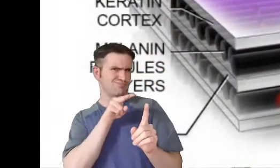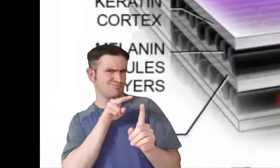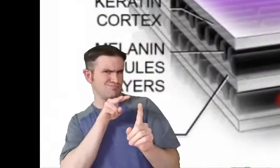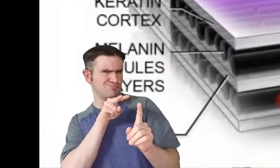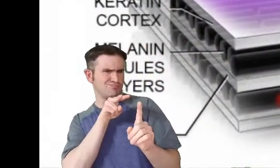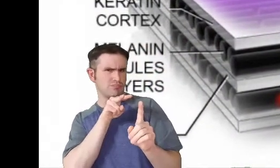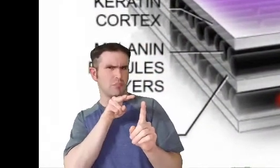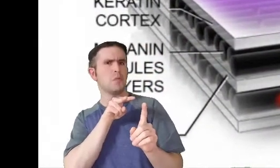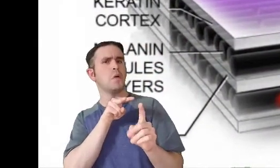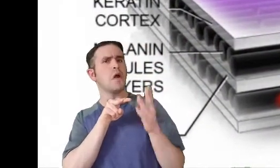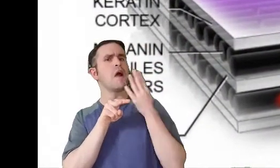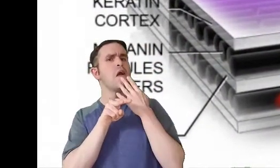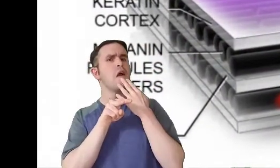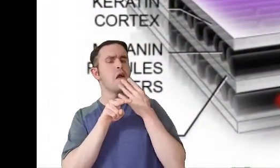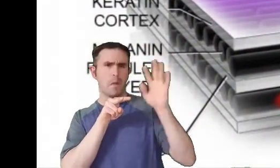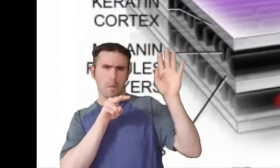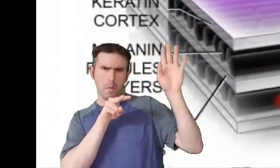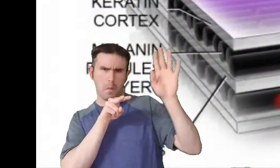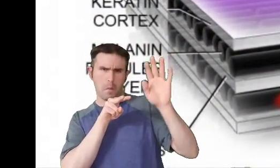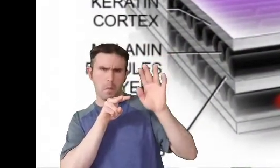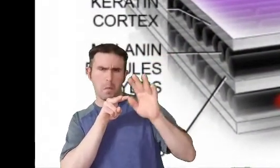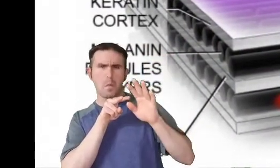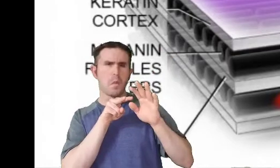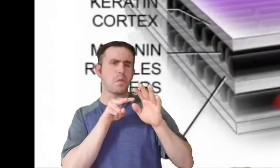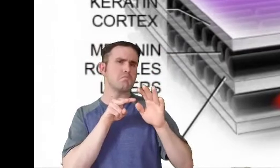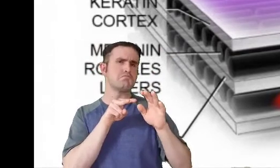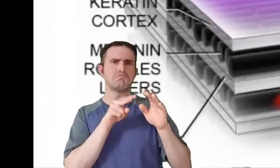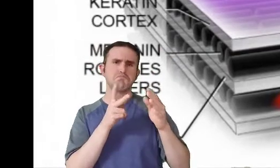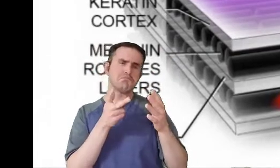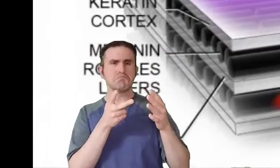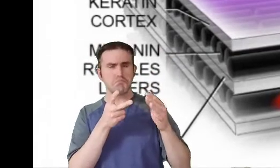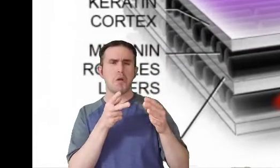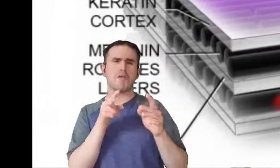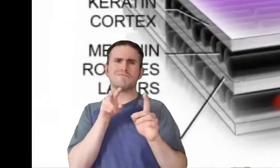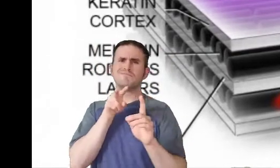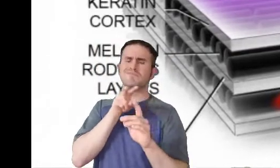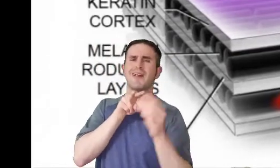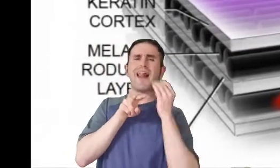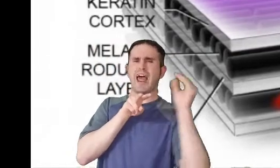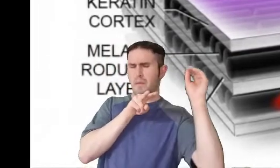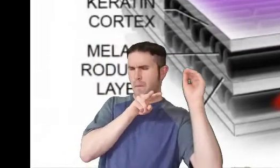angle, the color might not be as strong, but when you turn and the light hits from